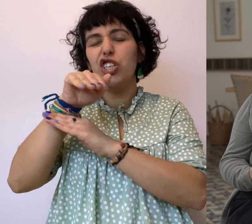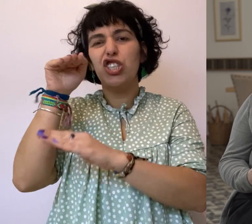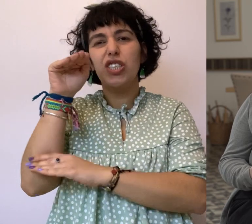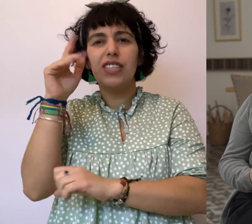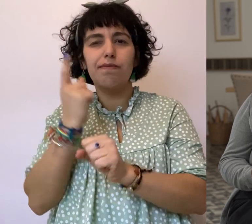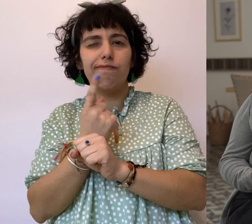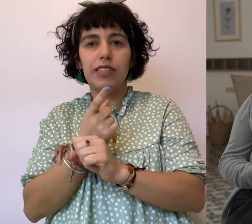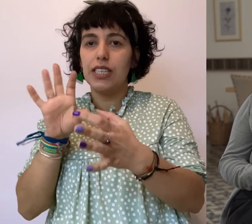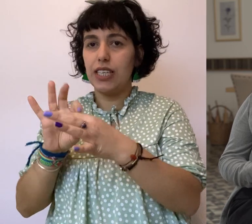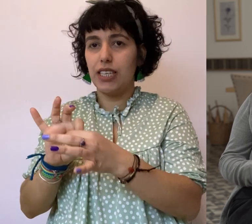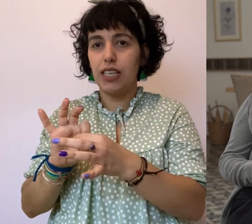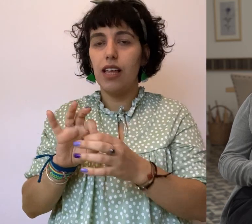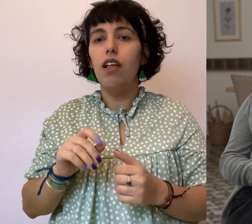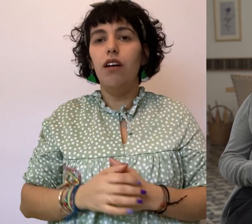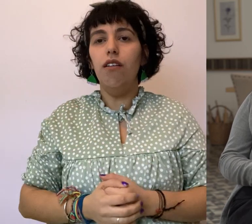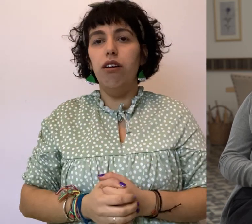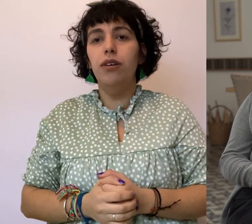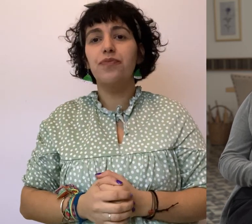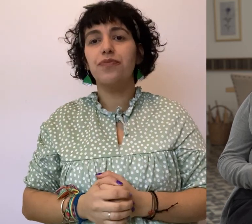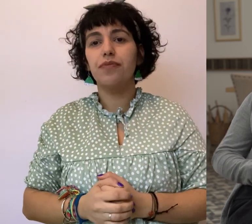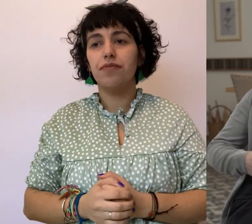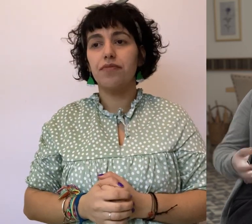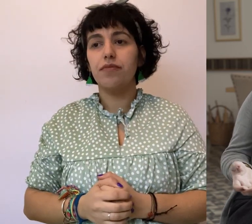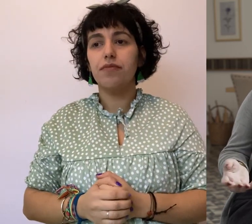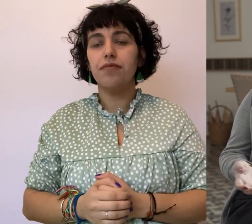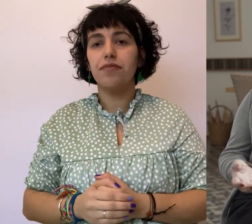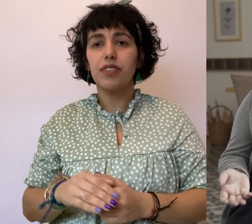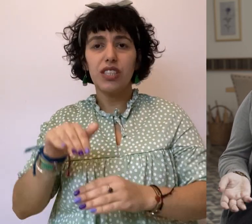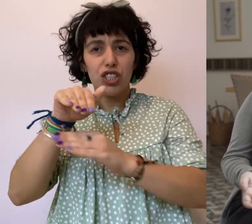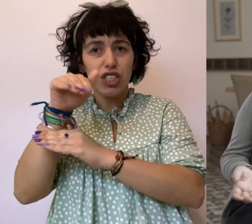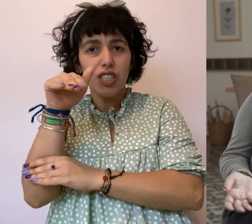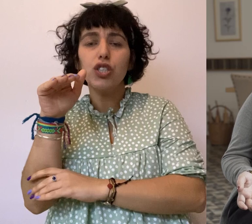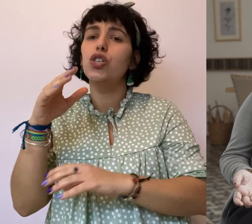establish the reaction you give, naturally.